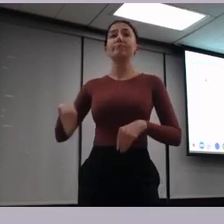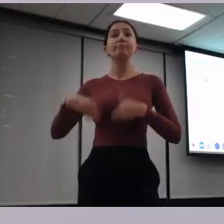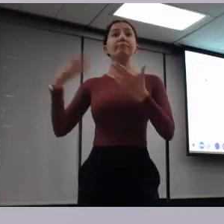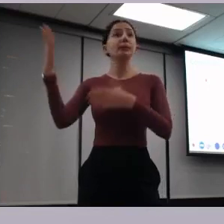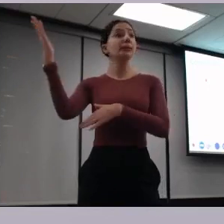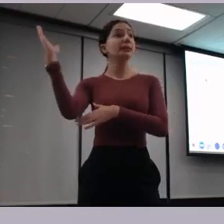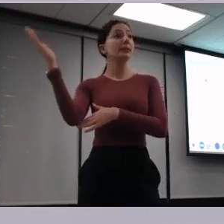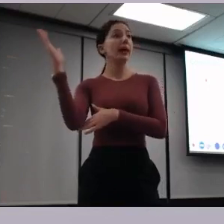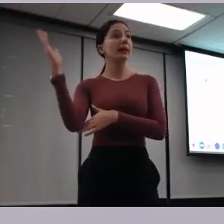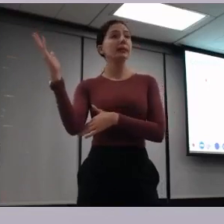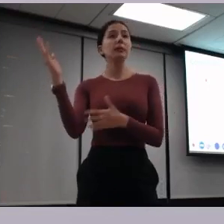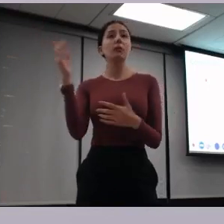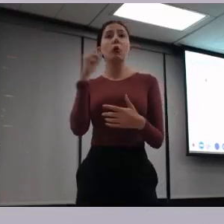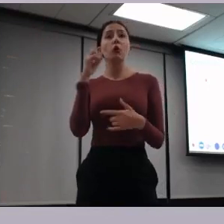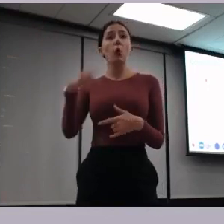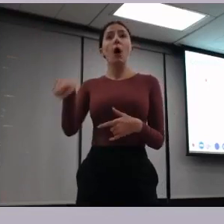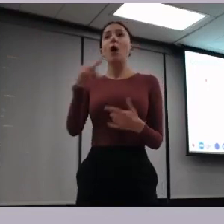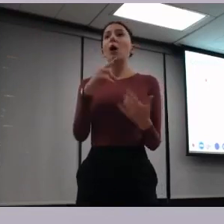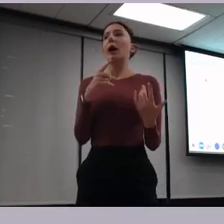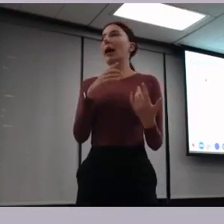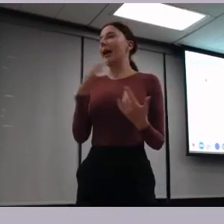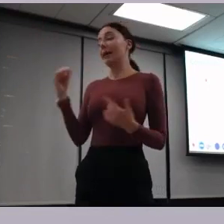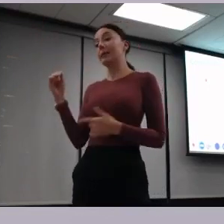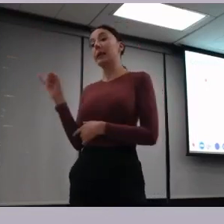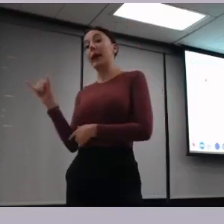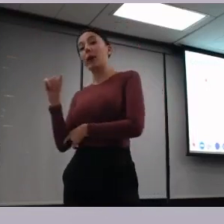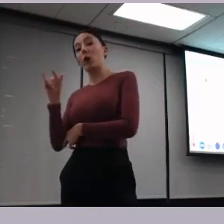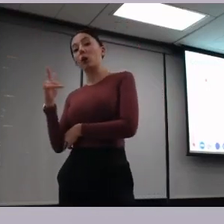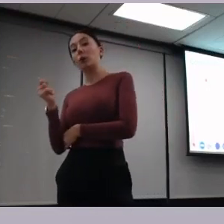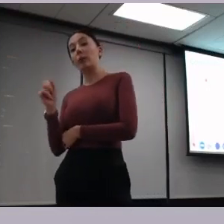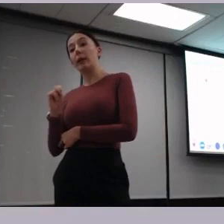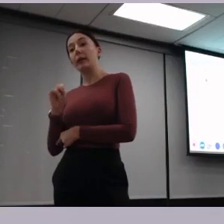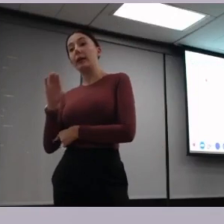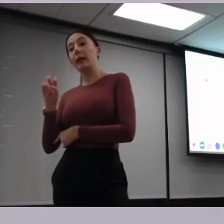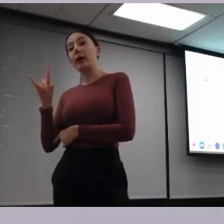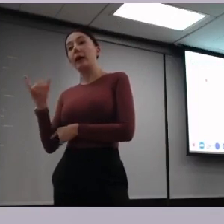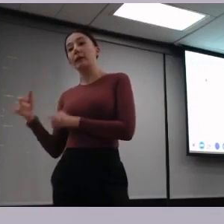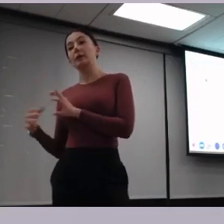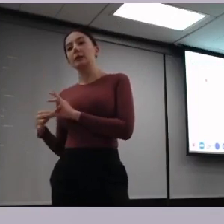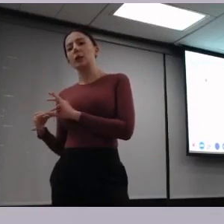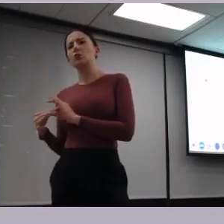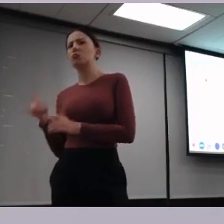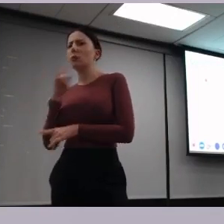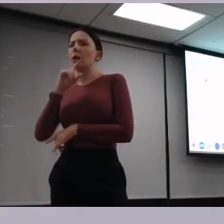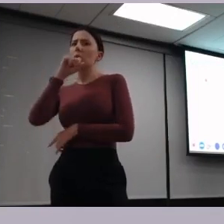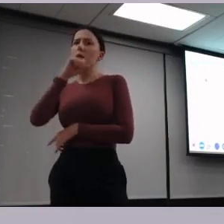And as Alderwoman Clay was saying, we really would love it if you could think day.